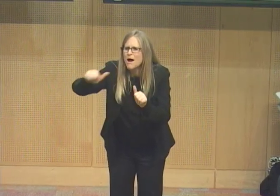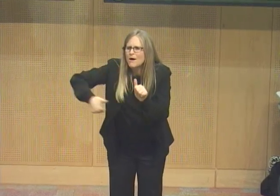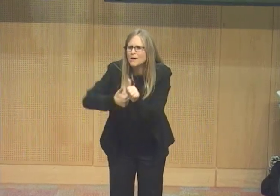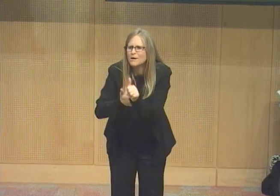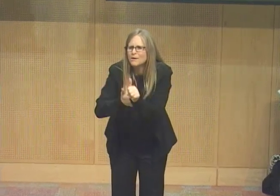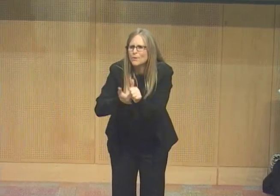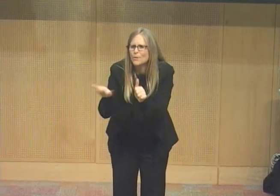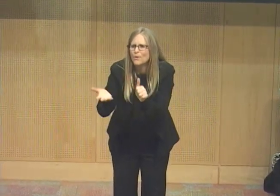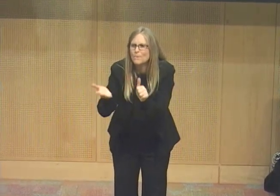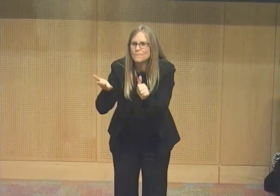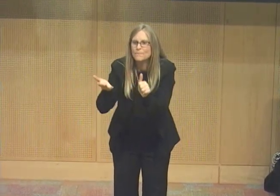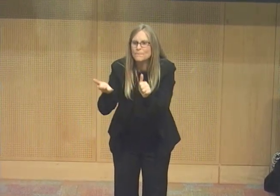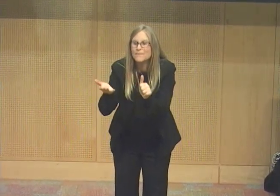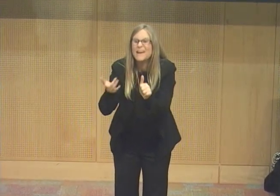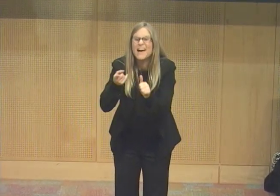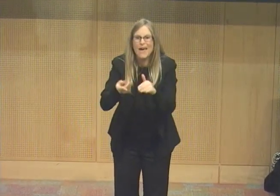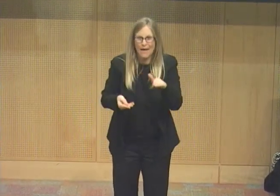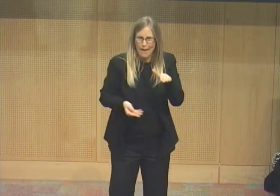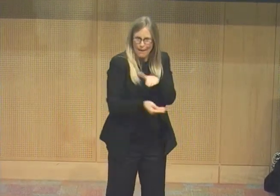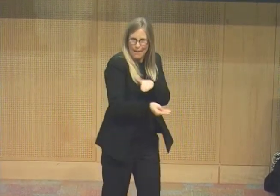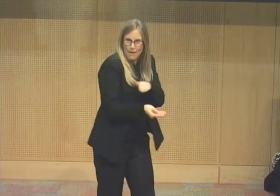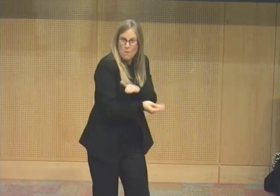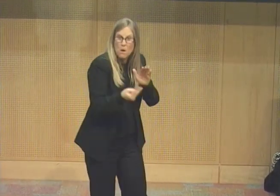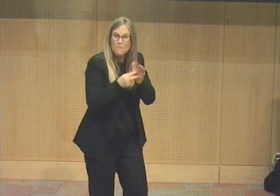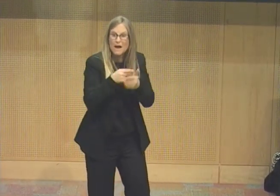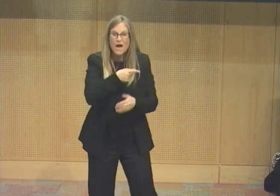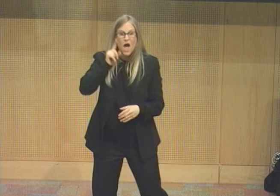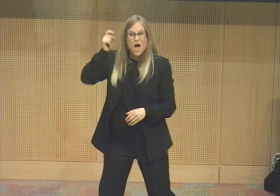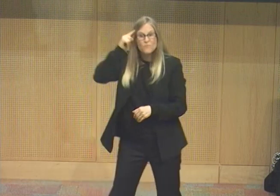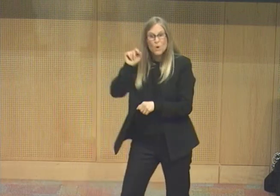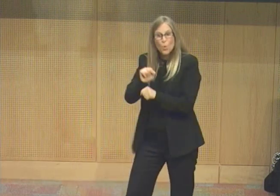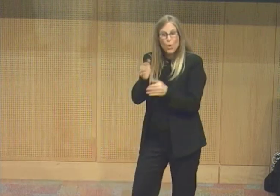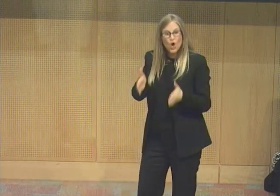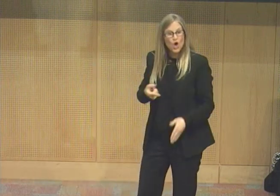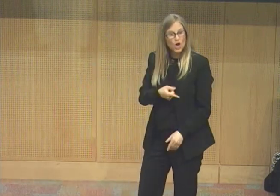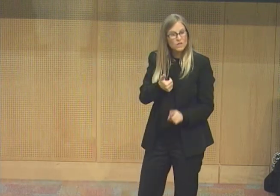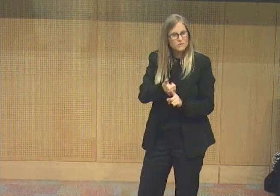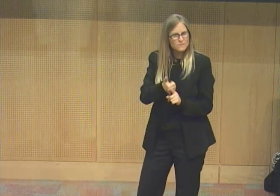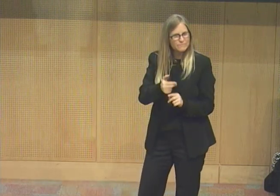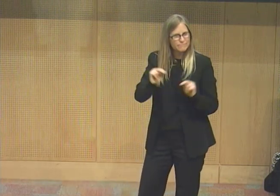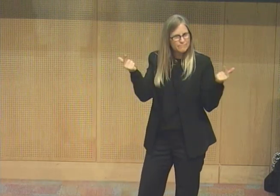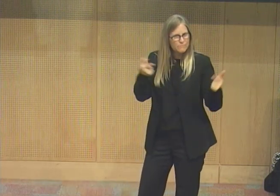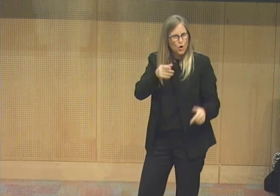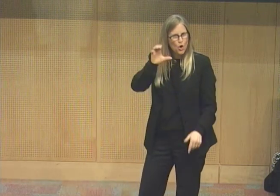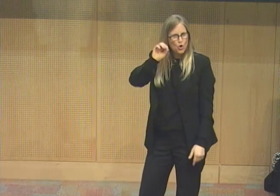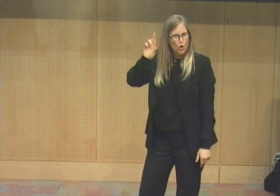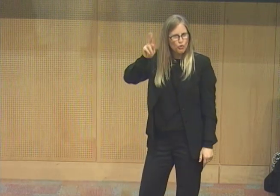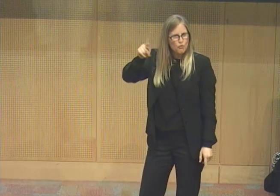on its face has one meaning, but it implies that the government worker accepted a bribe